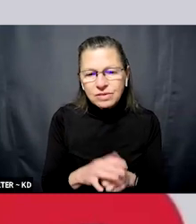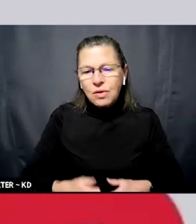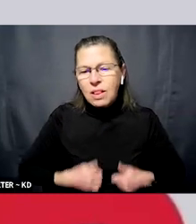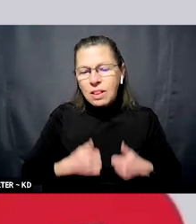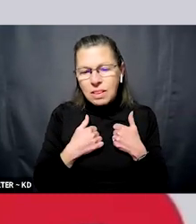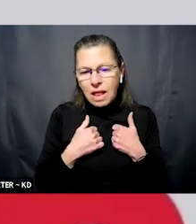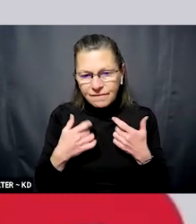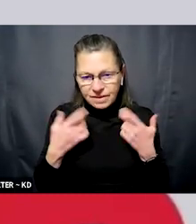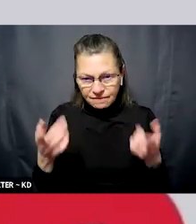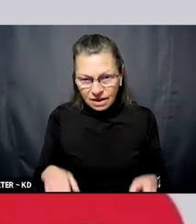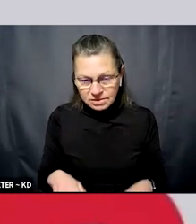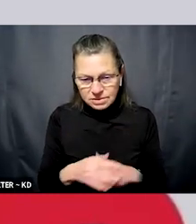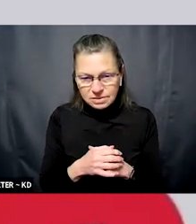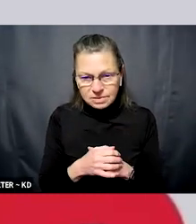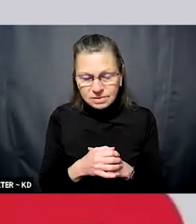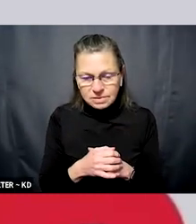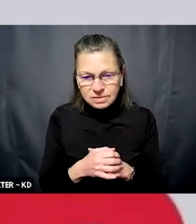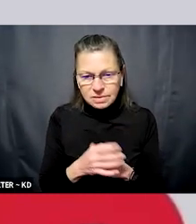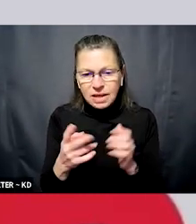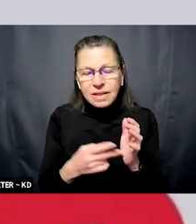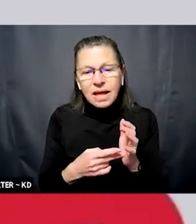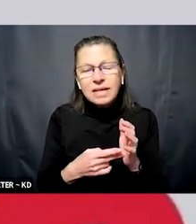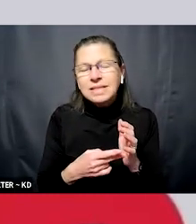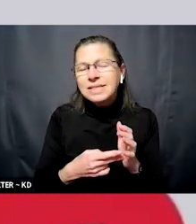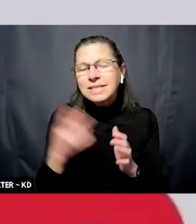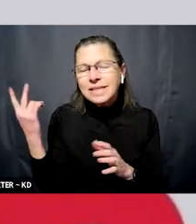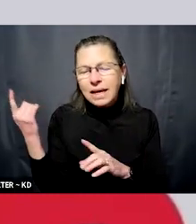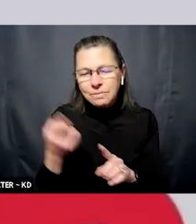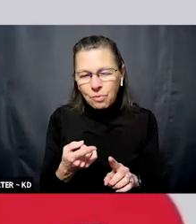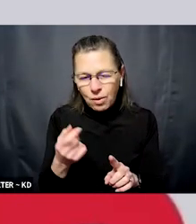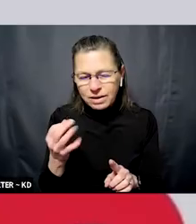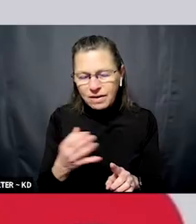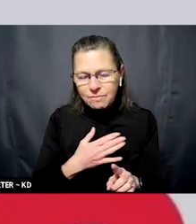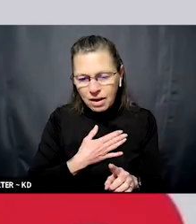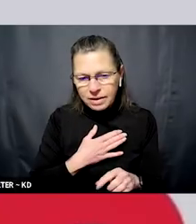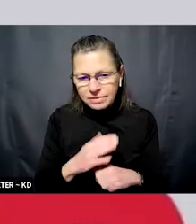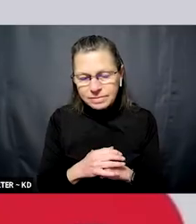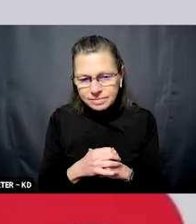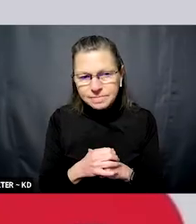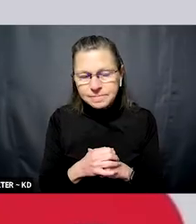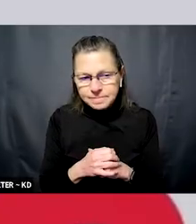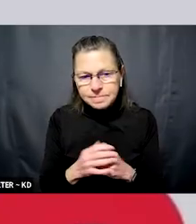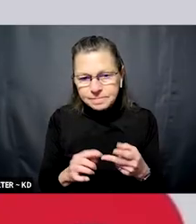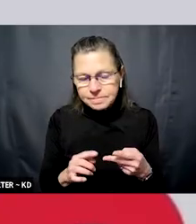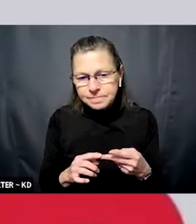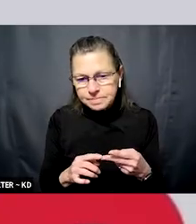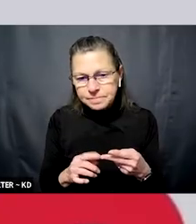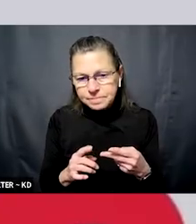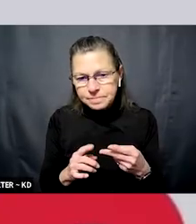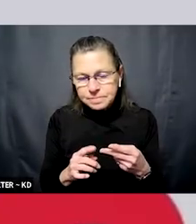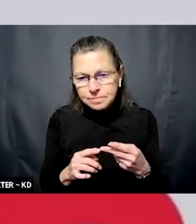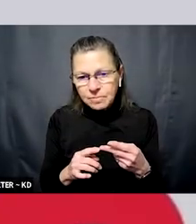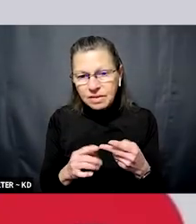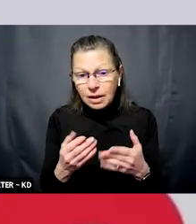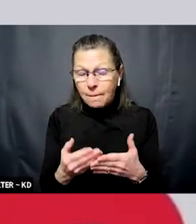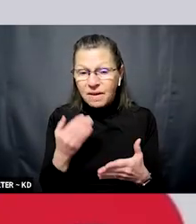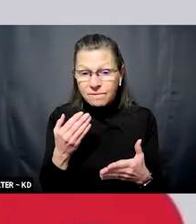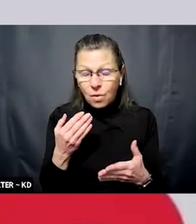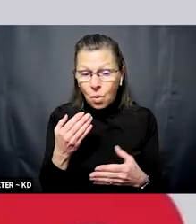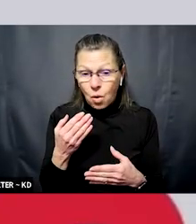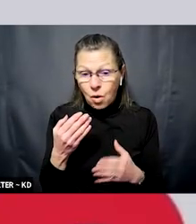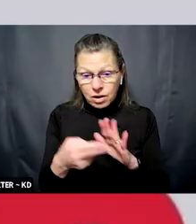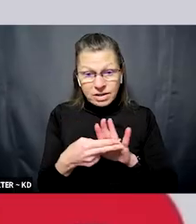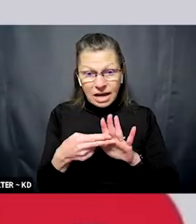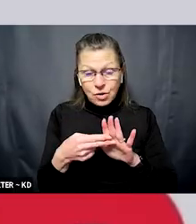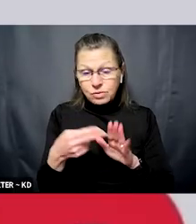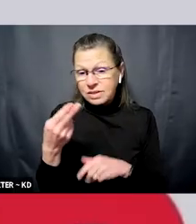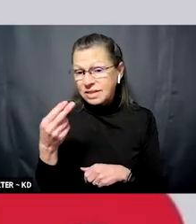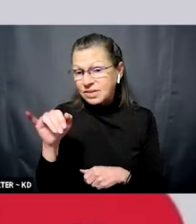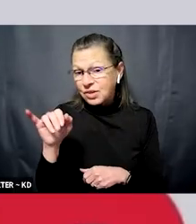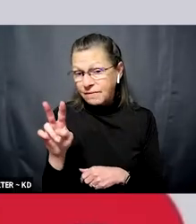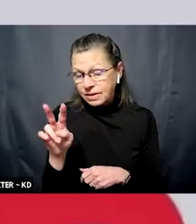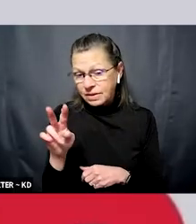The second bullet point of mine was before HIV diagnosis. Now,